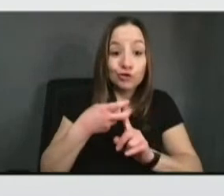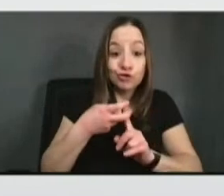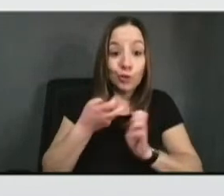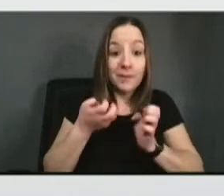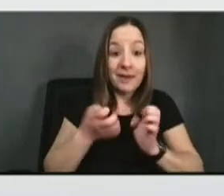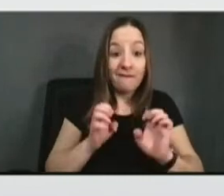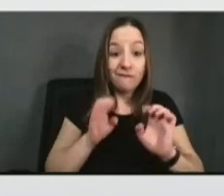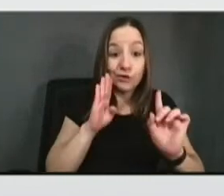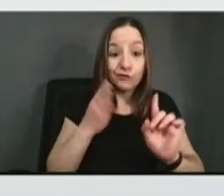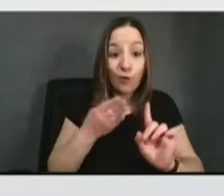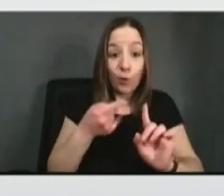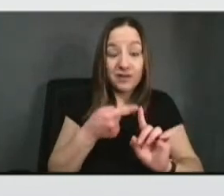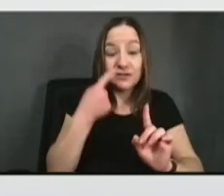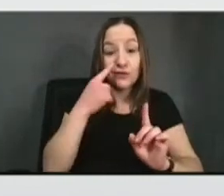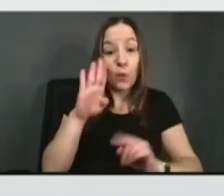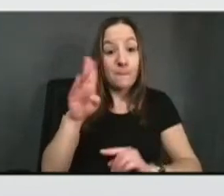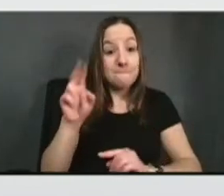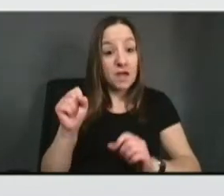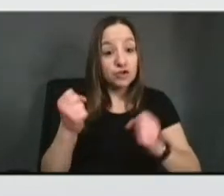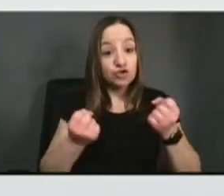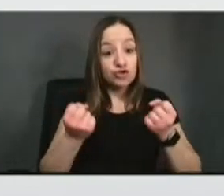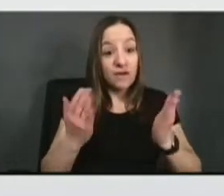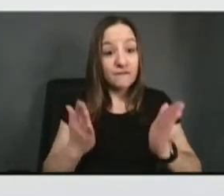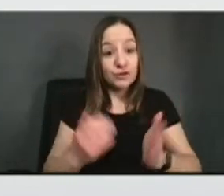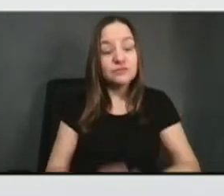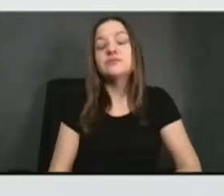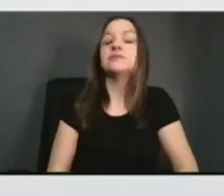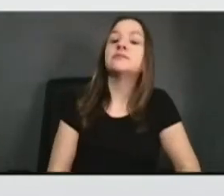talk about you know the recruitment efforts you're doing